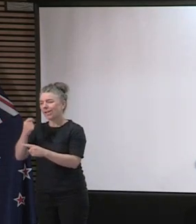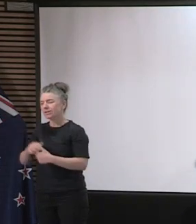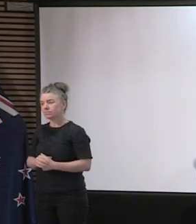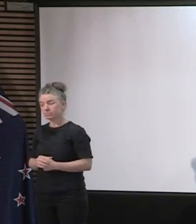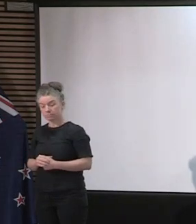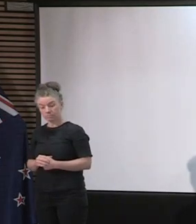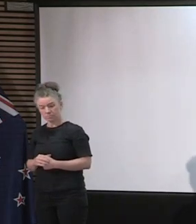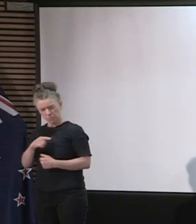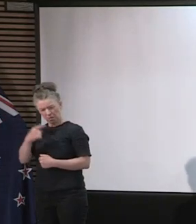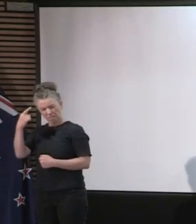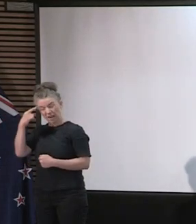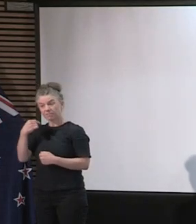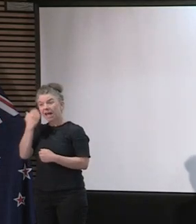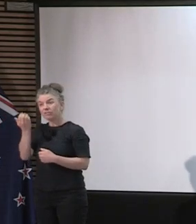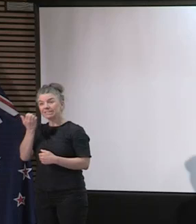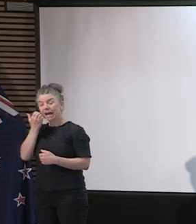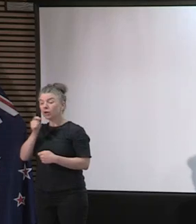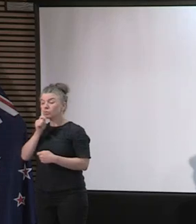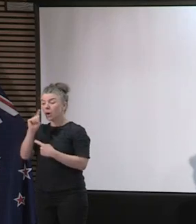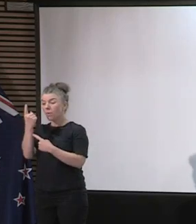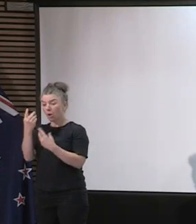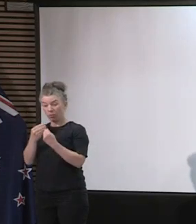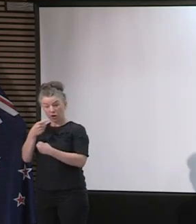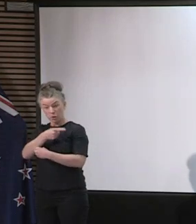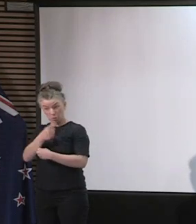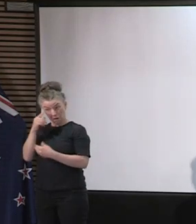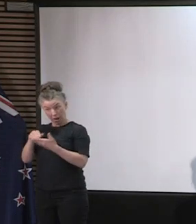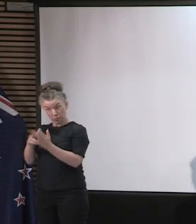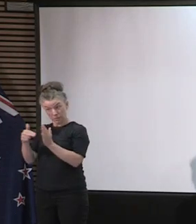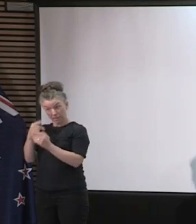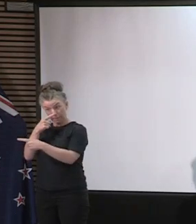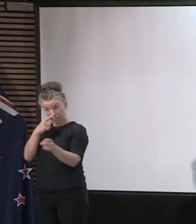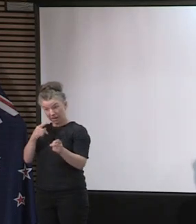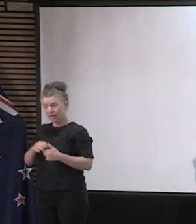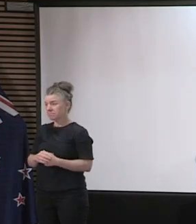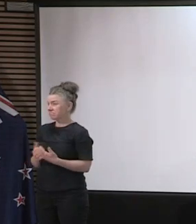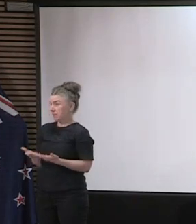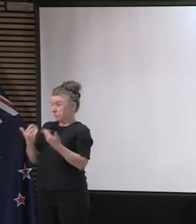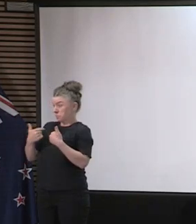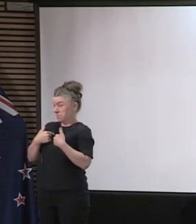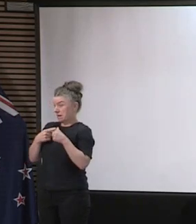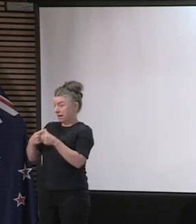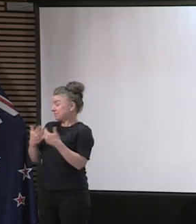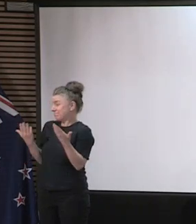imagine we will return to a bit of a routine that factors that in. Press conferences